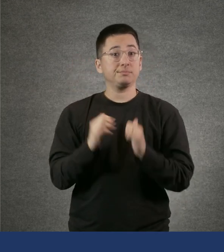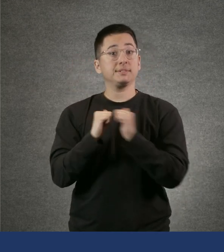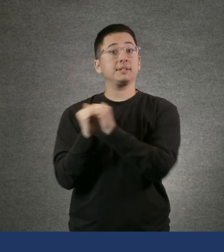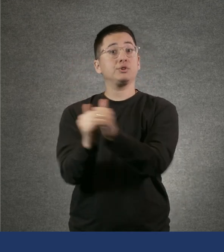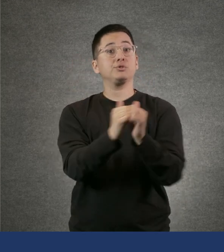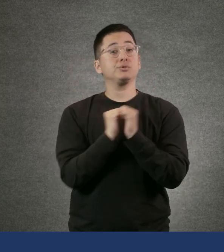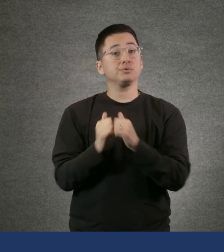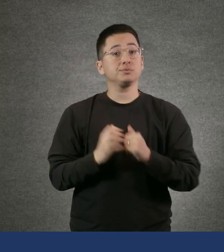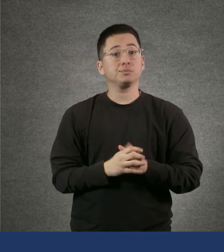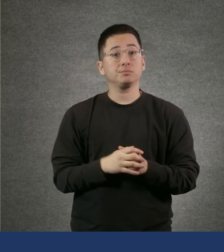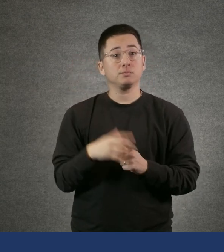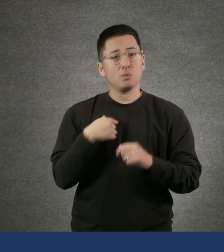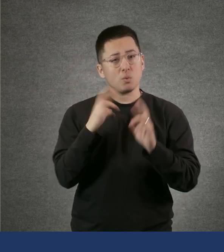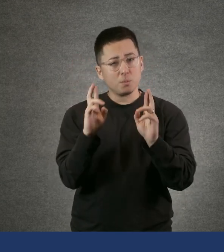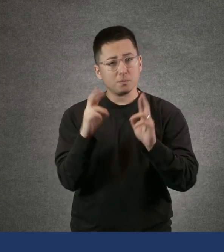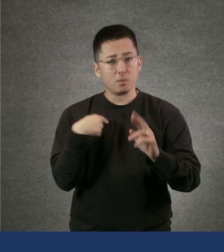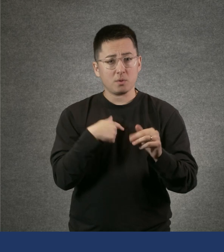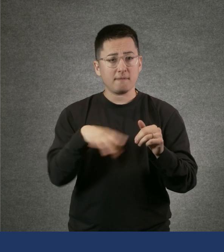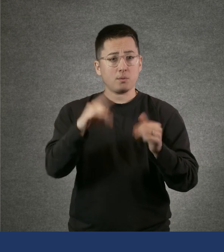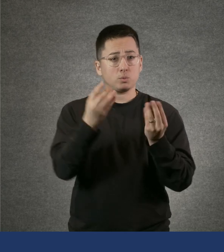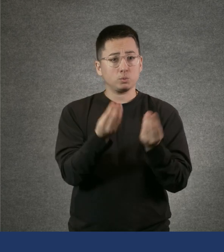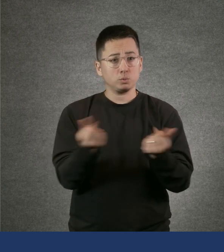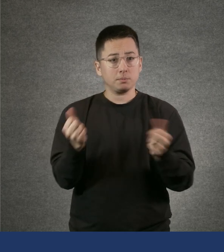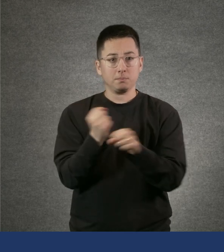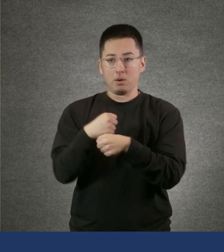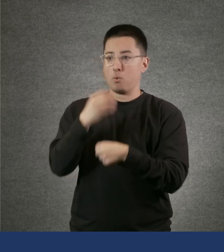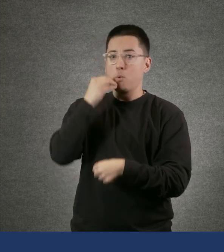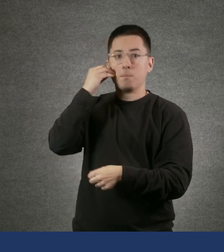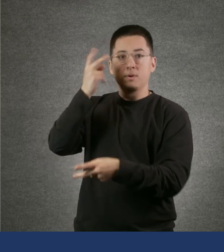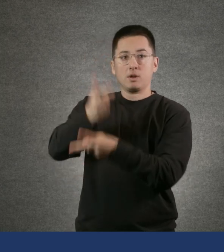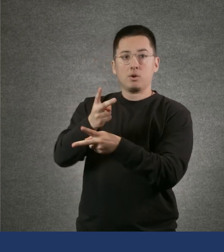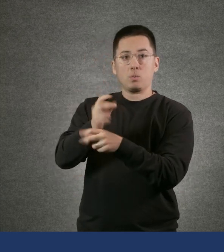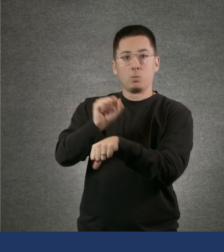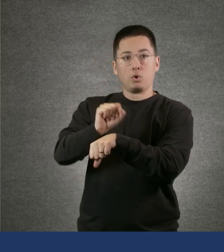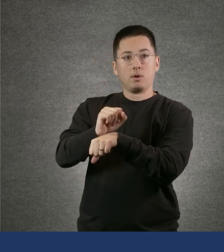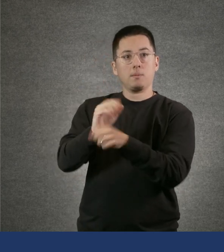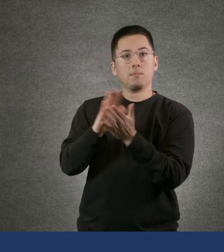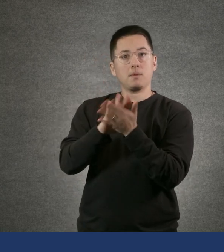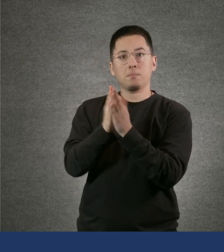Together, I hope we can find a solution to make home care work a desirable career